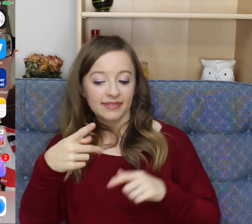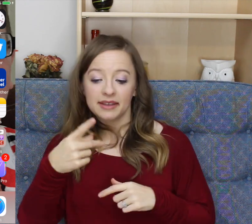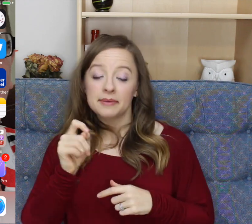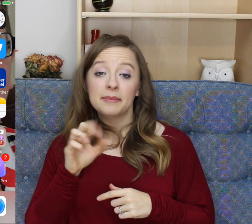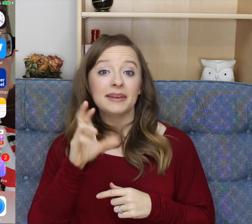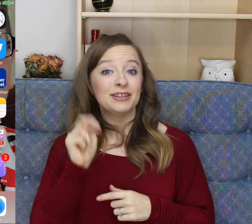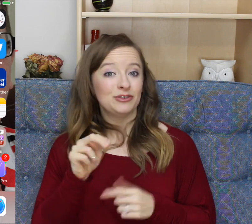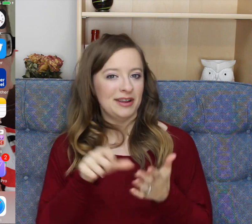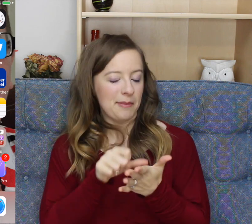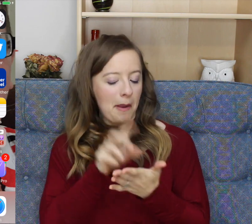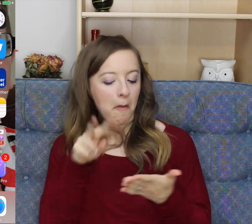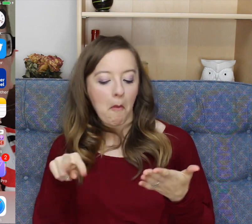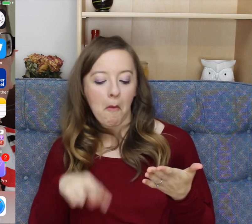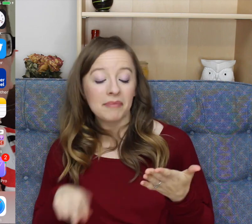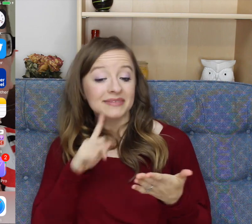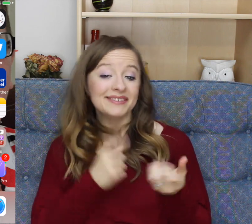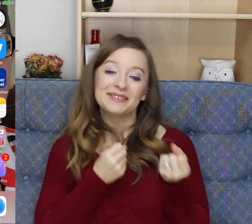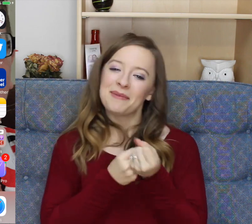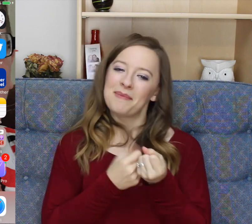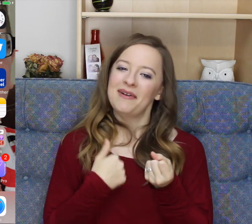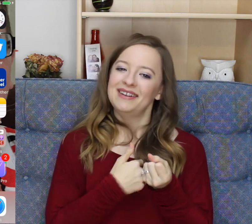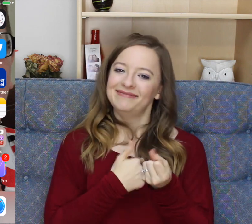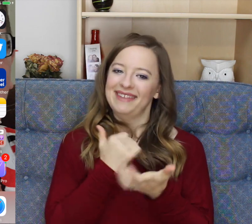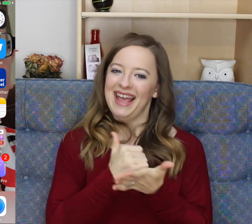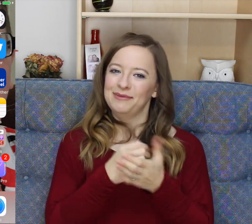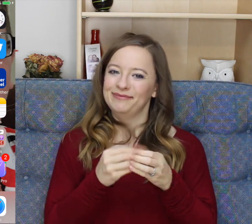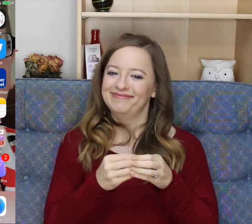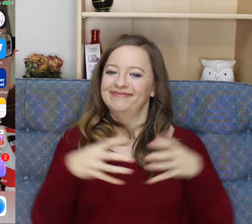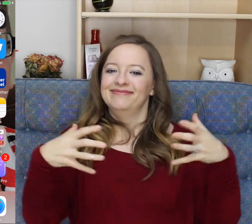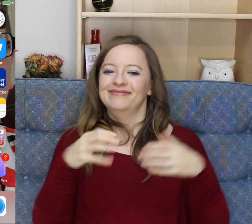and check out our Patreon page to support us and